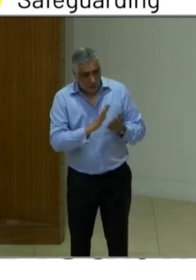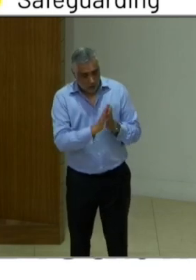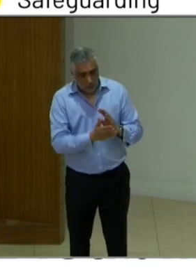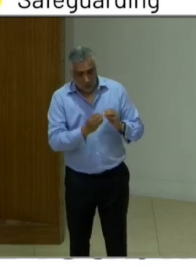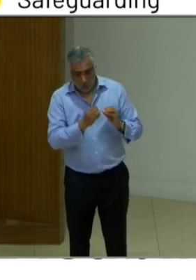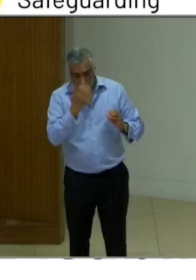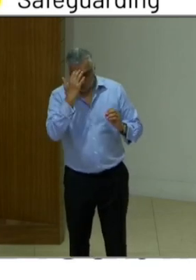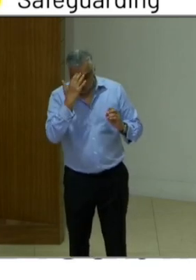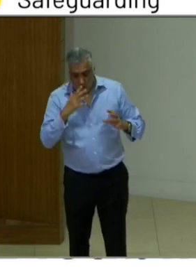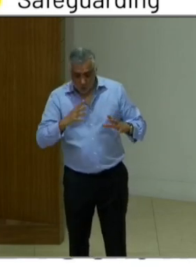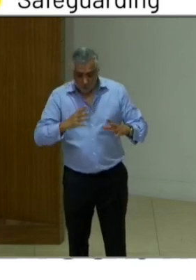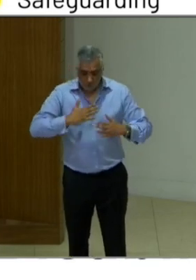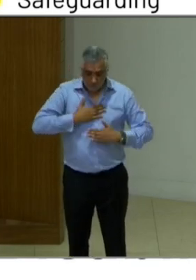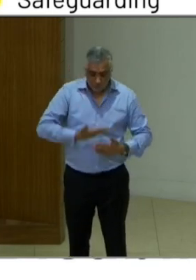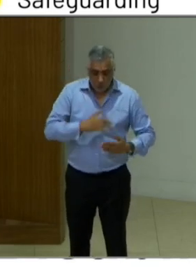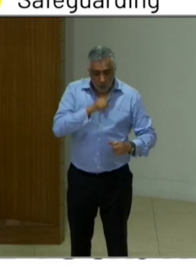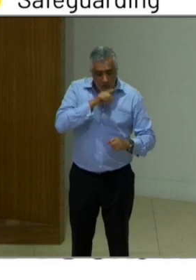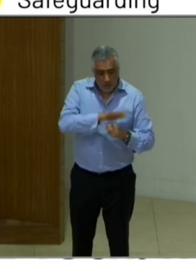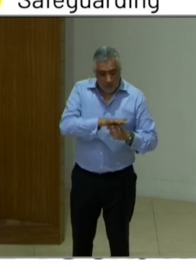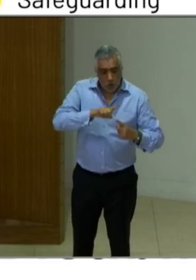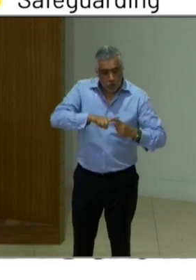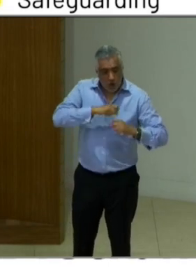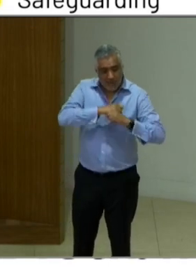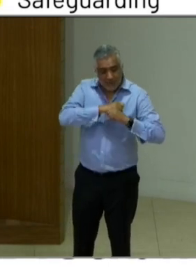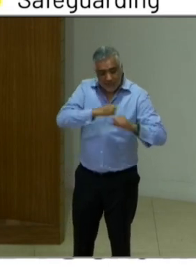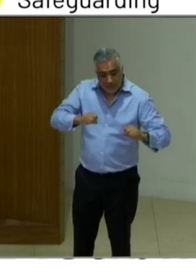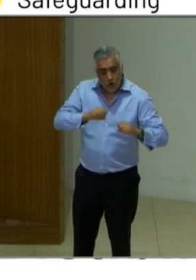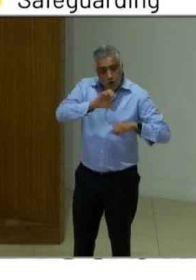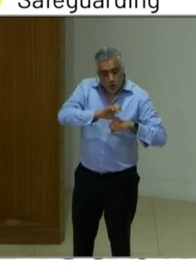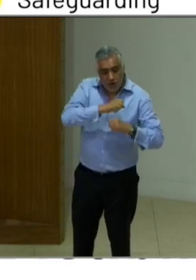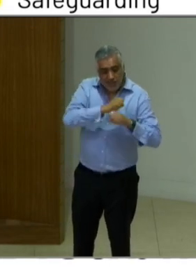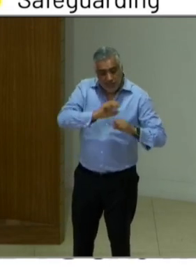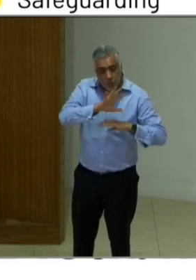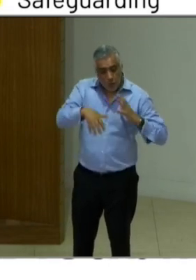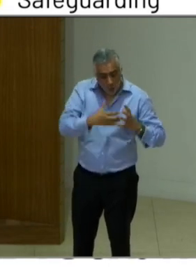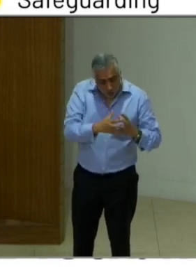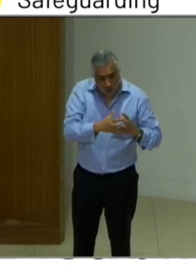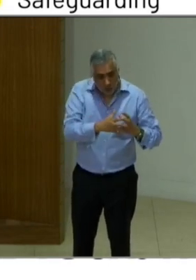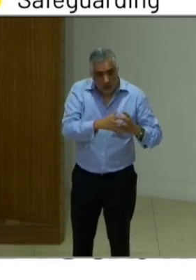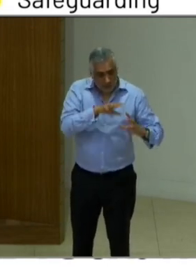your commitment to a safer church and a safer world. But also because,